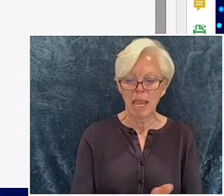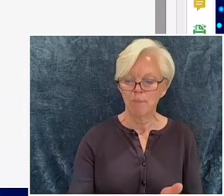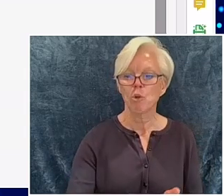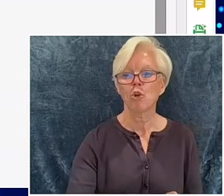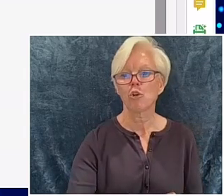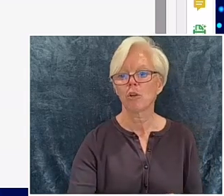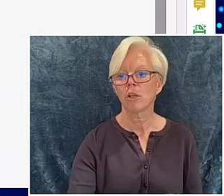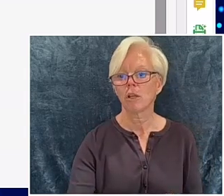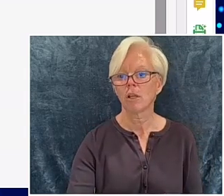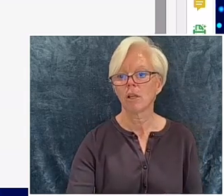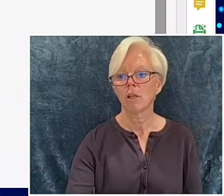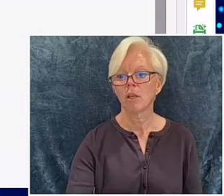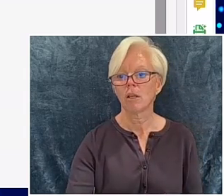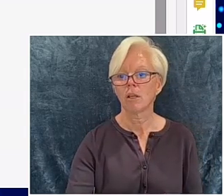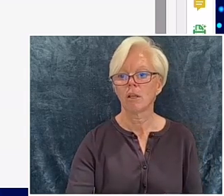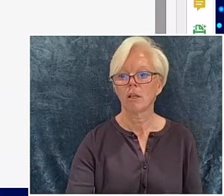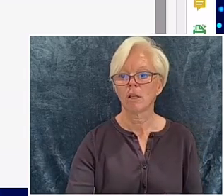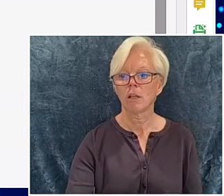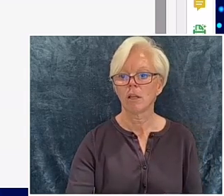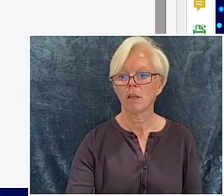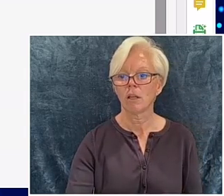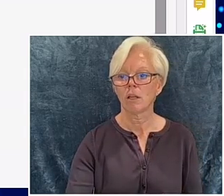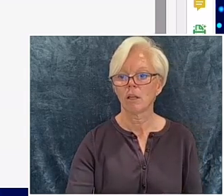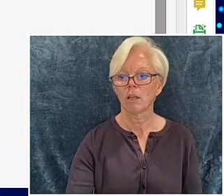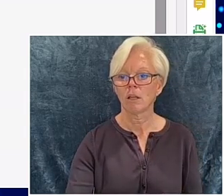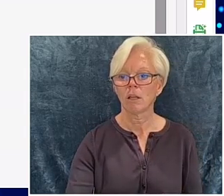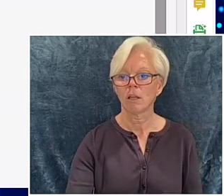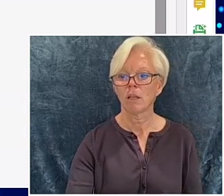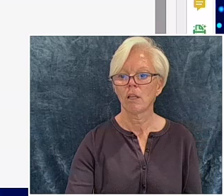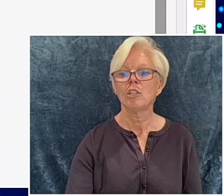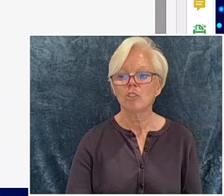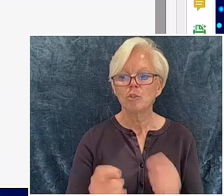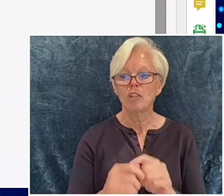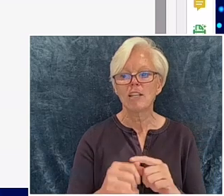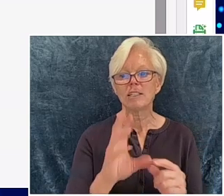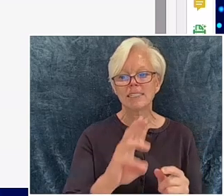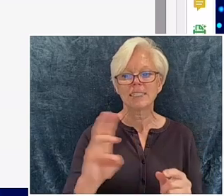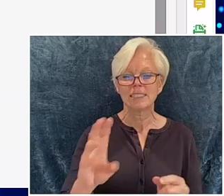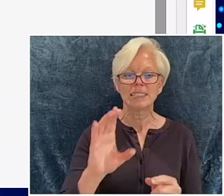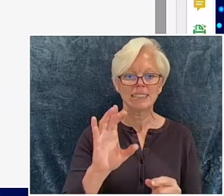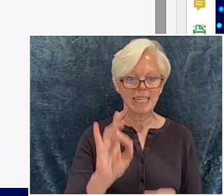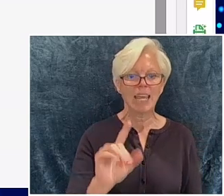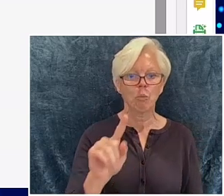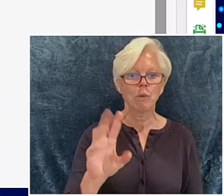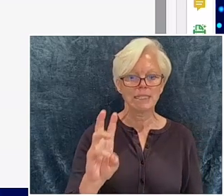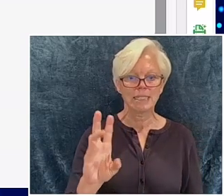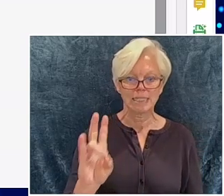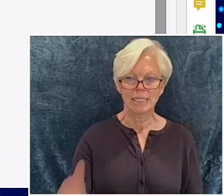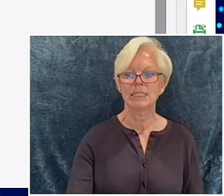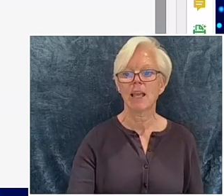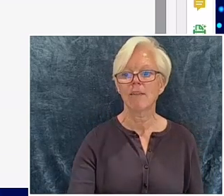what we've changed that text in 668 167. So I- if anybody wants to say anything